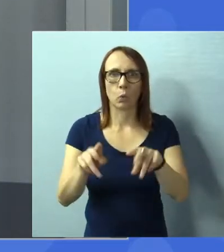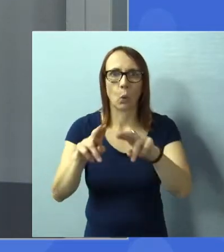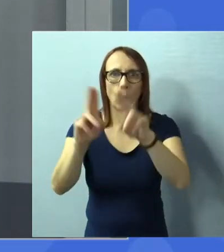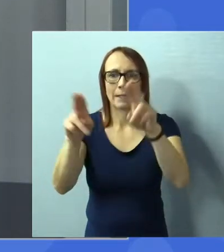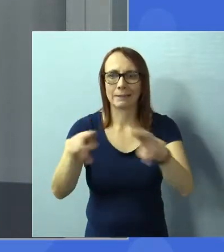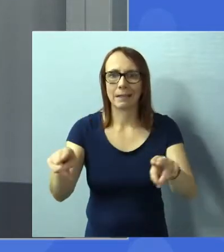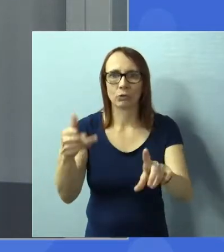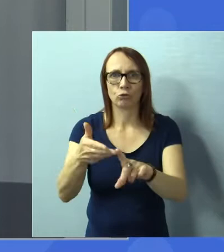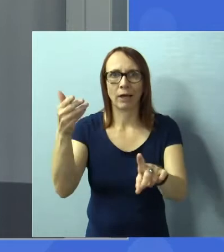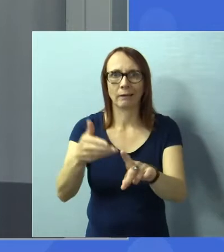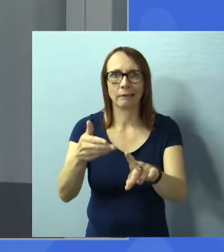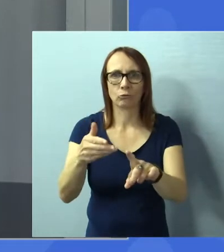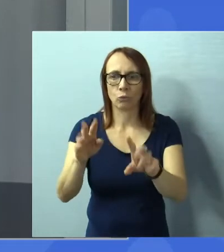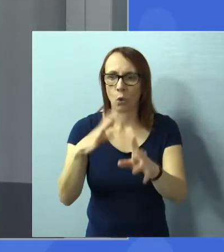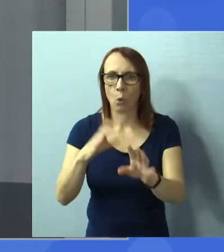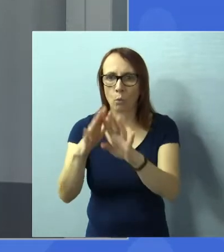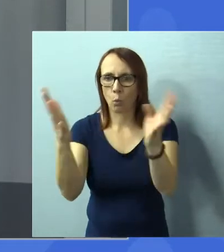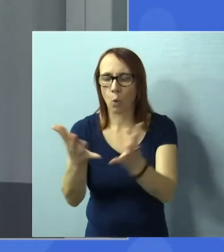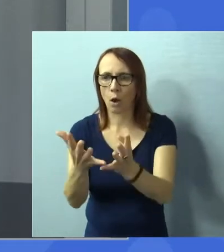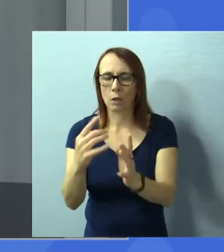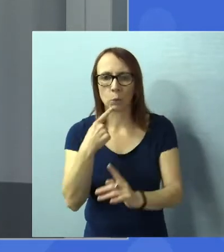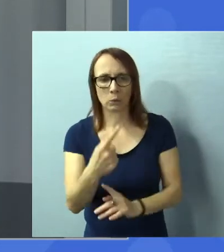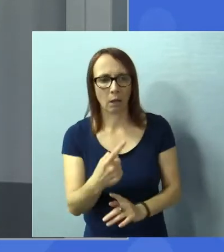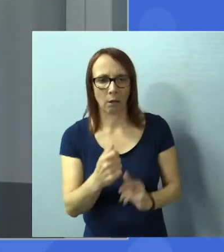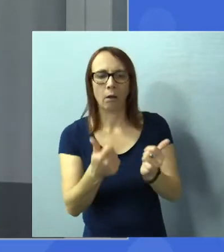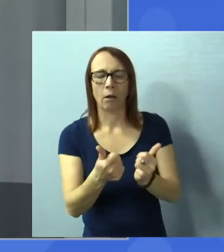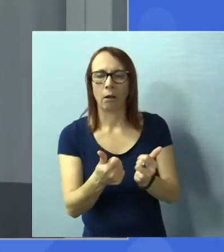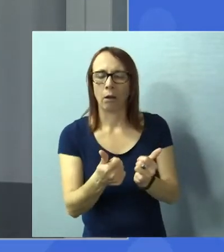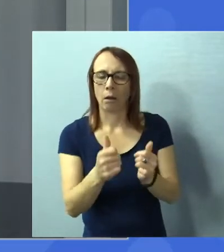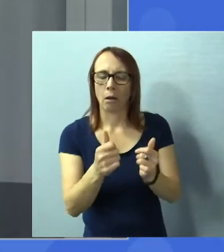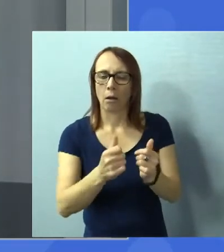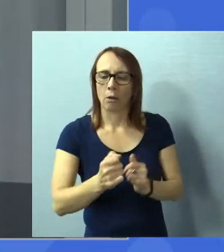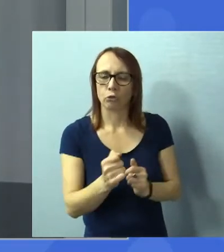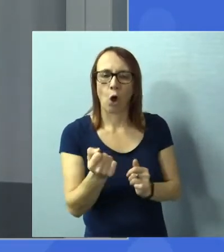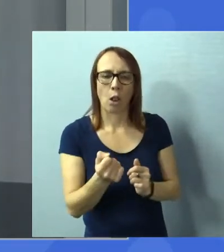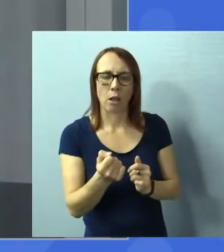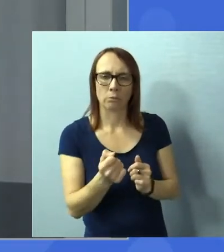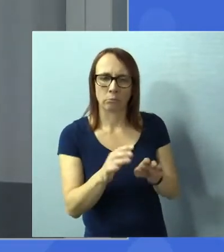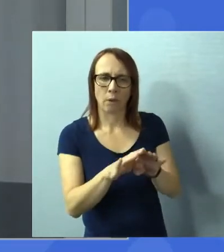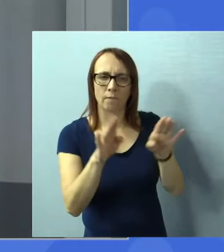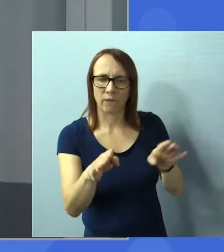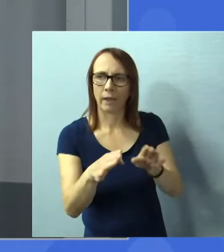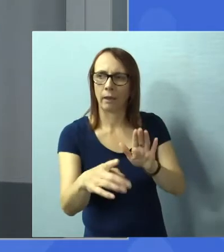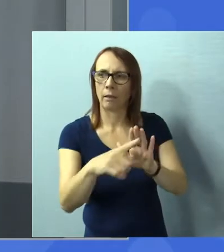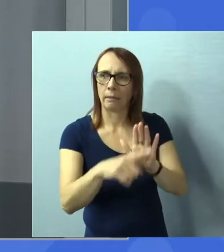recognition of other states whose recognition will likely depend on the legality and the consensual nature of the process